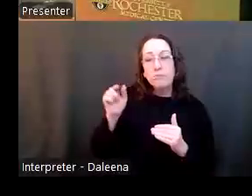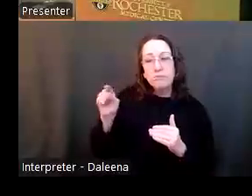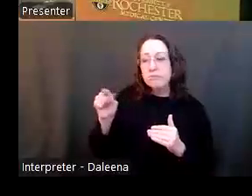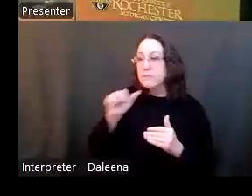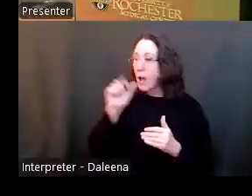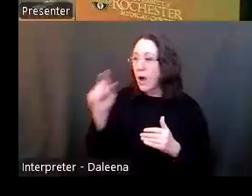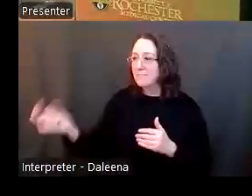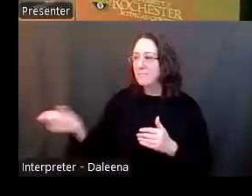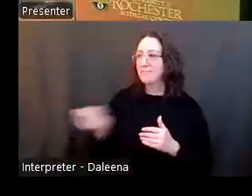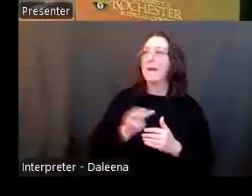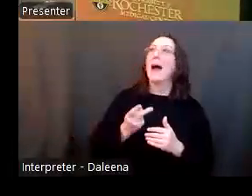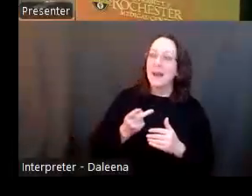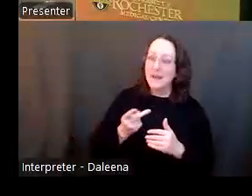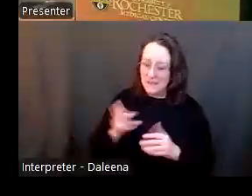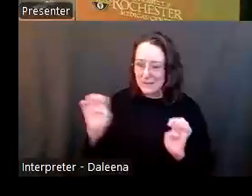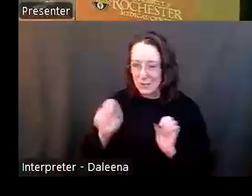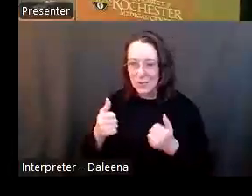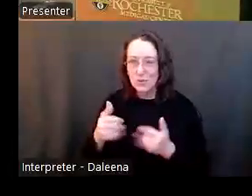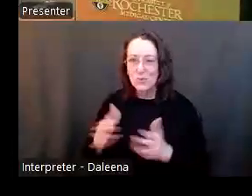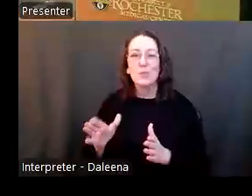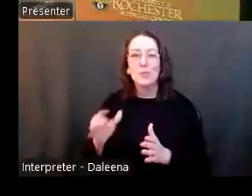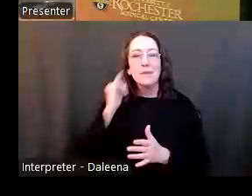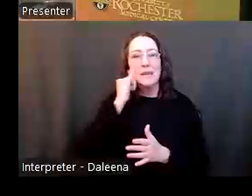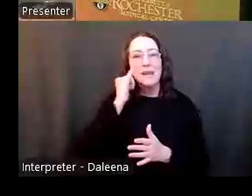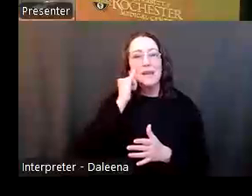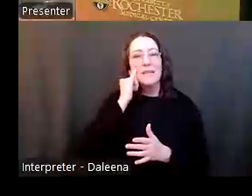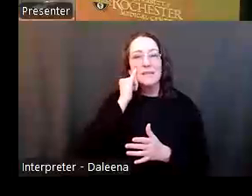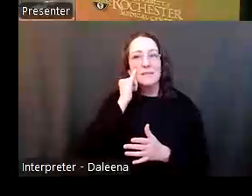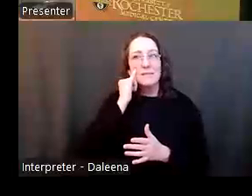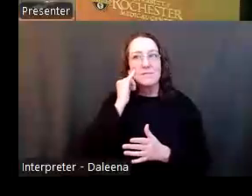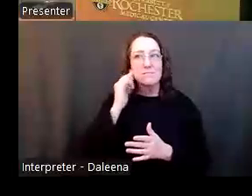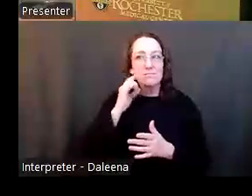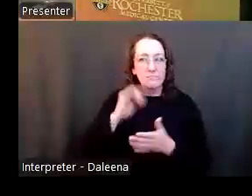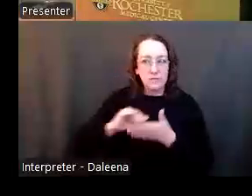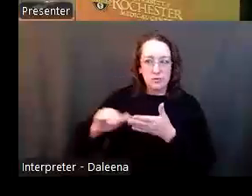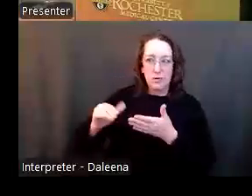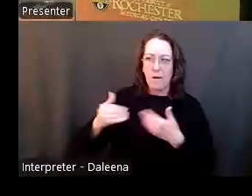back through the emergency room if when they're discharged they have a question or they're missing